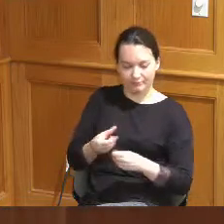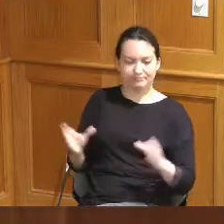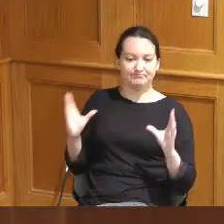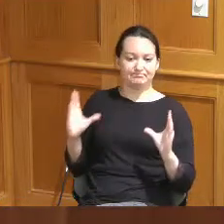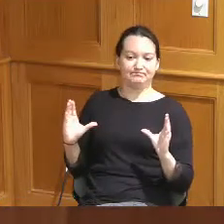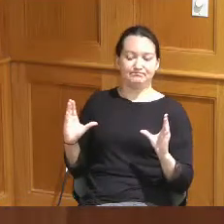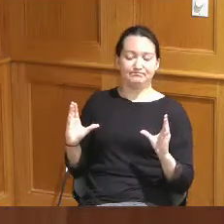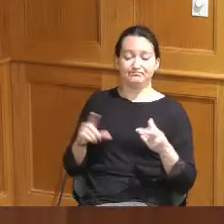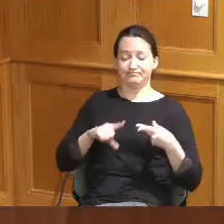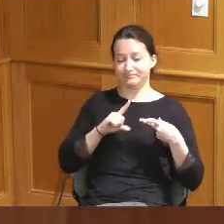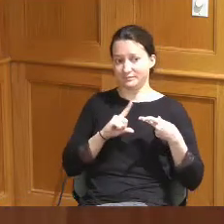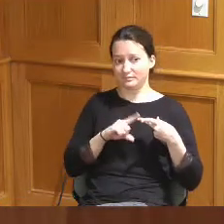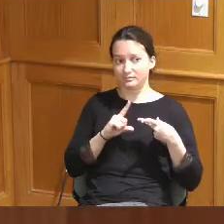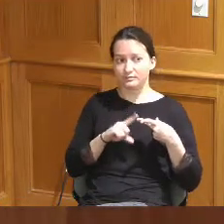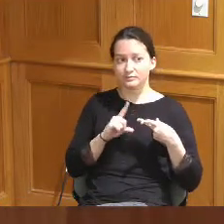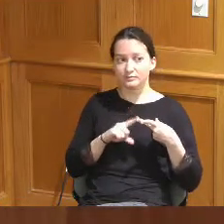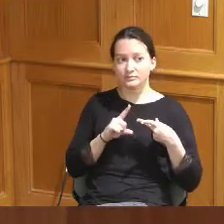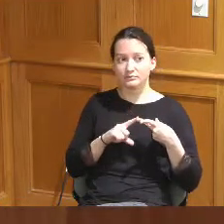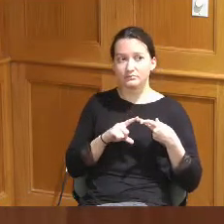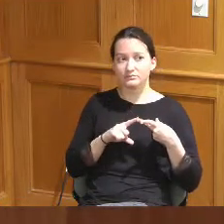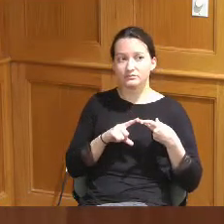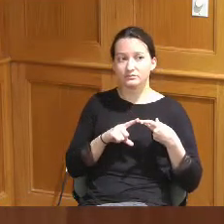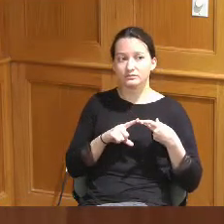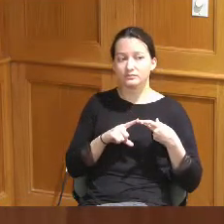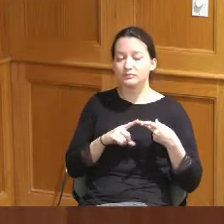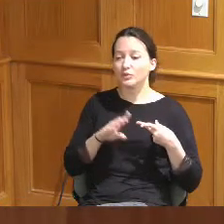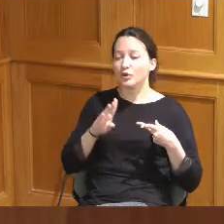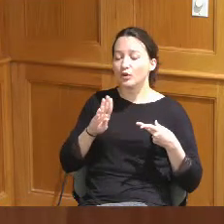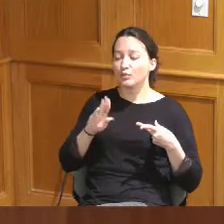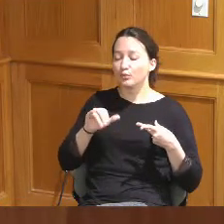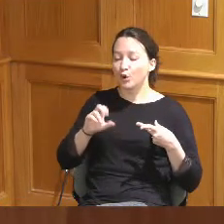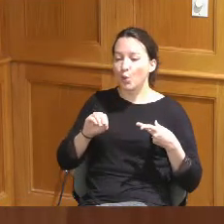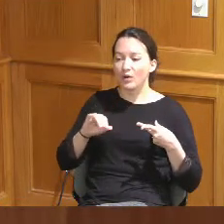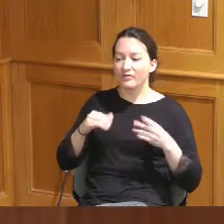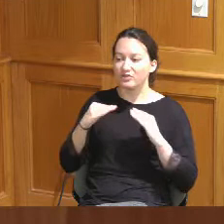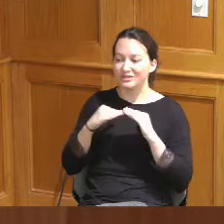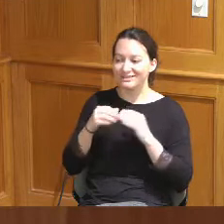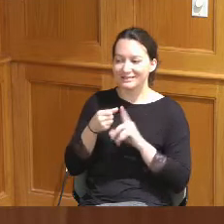and then the second one is for the Bureau of Justice assistance for expansion of our